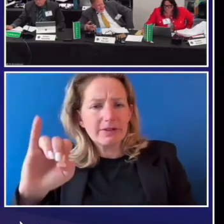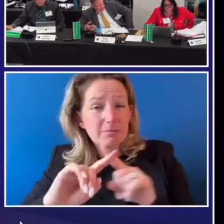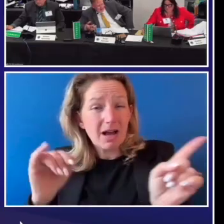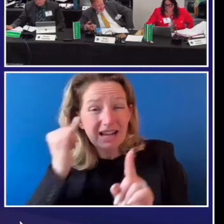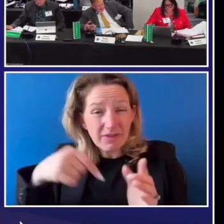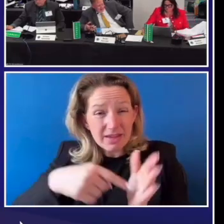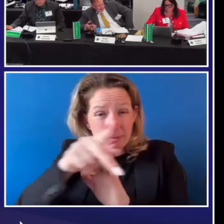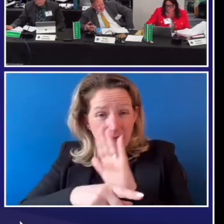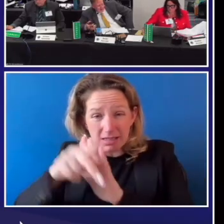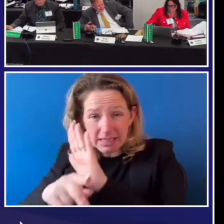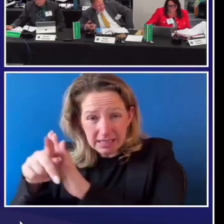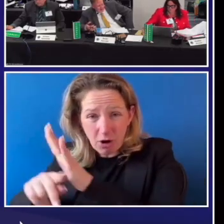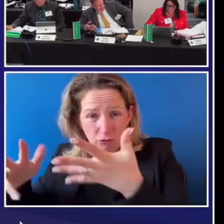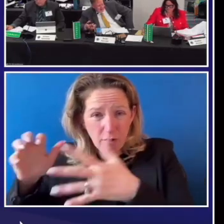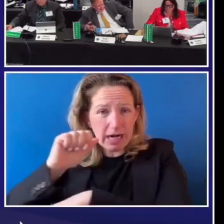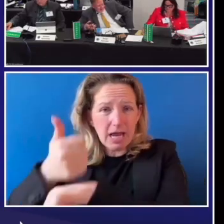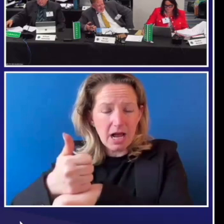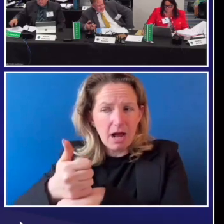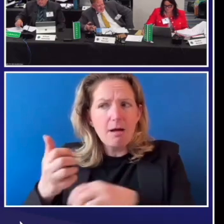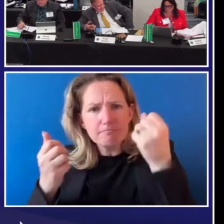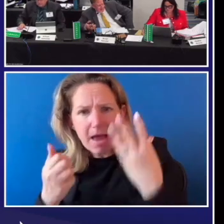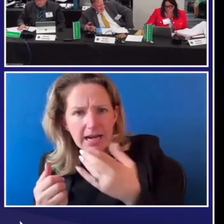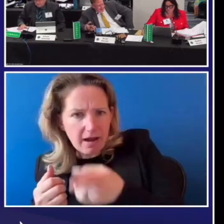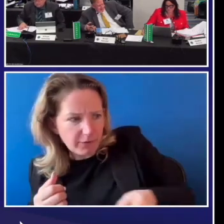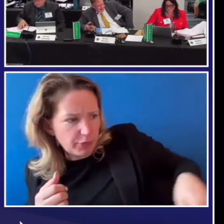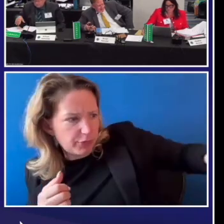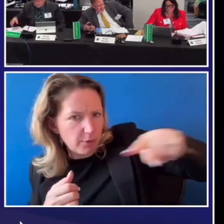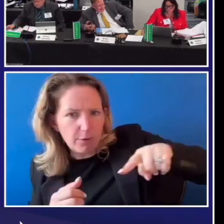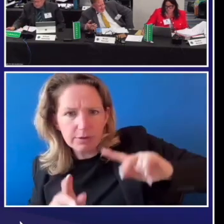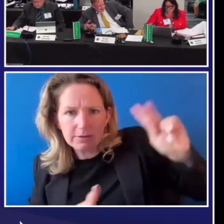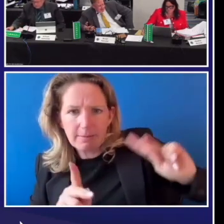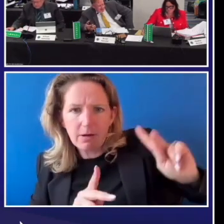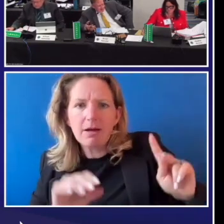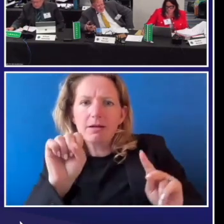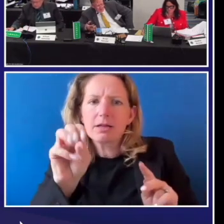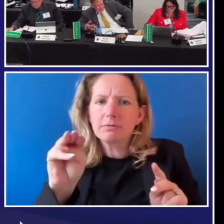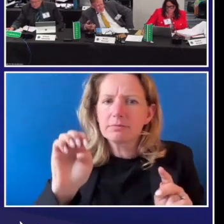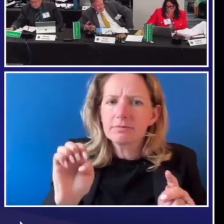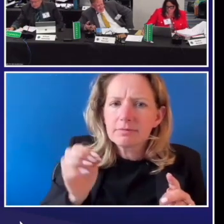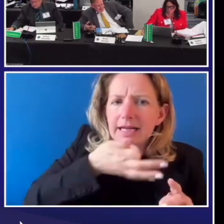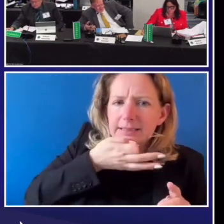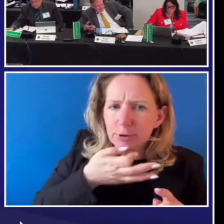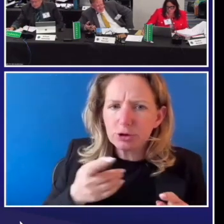a lot of these individuals are subject matter experts to that policy. Can you kind of maybe expound a pound, you know, a